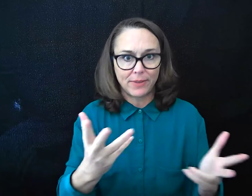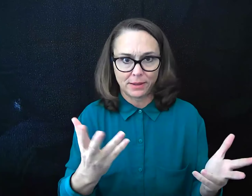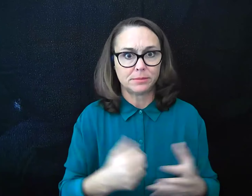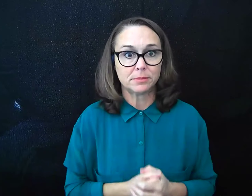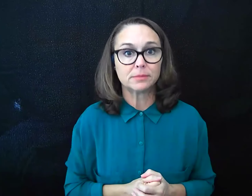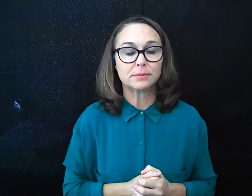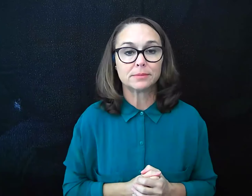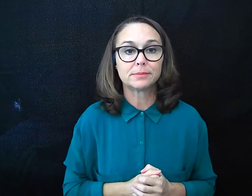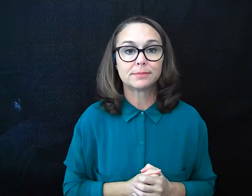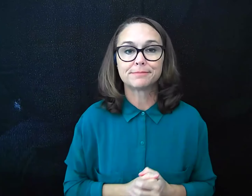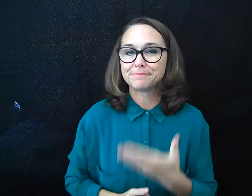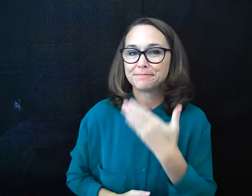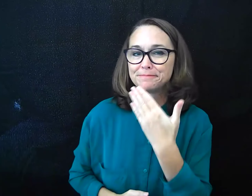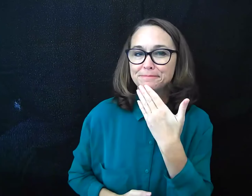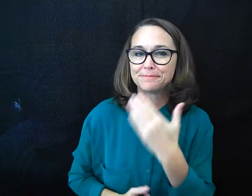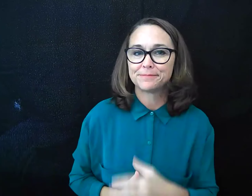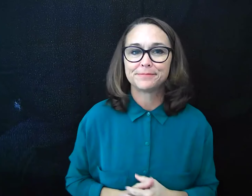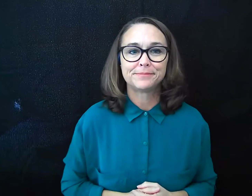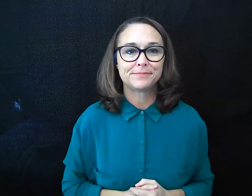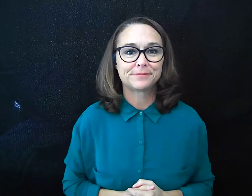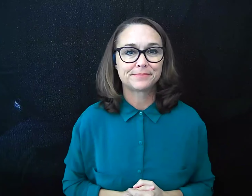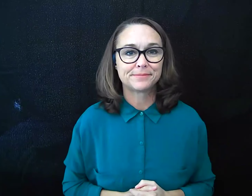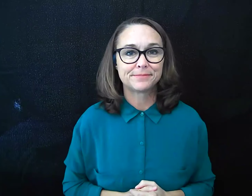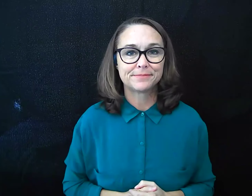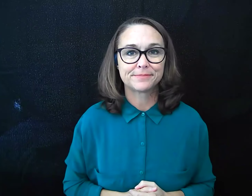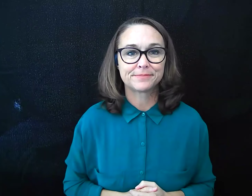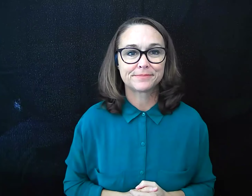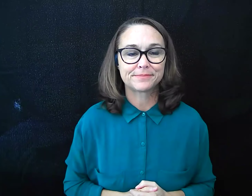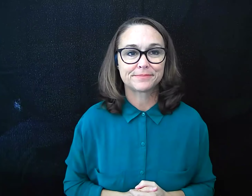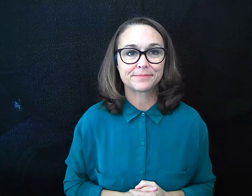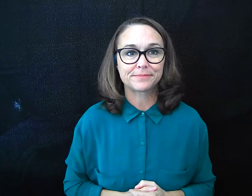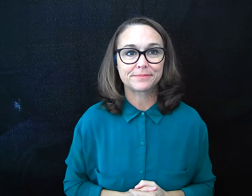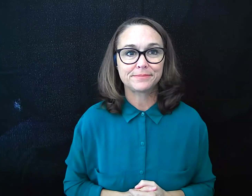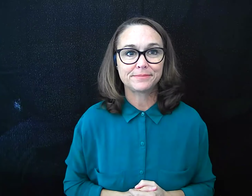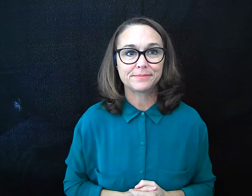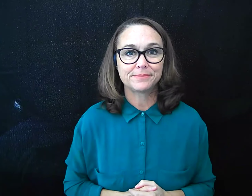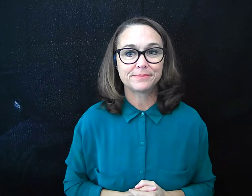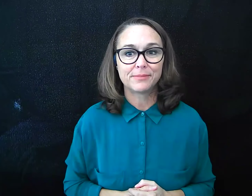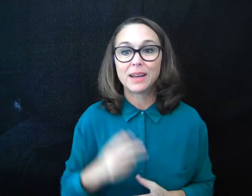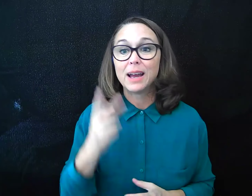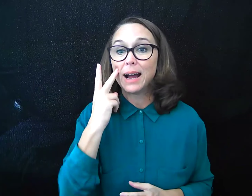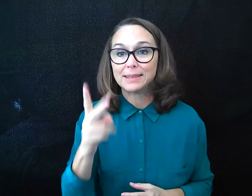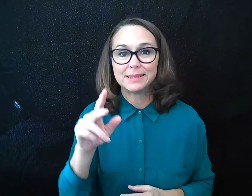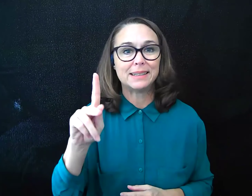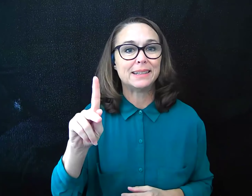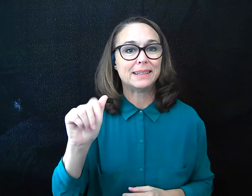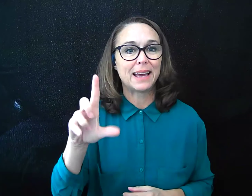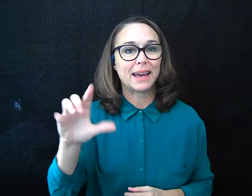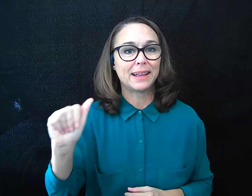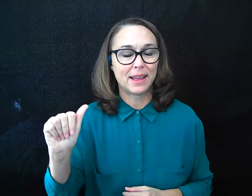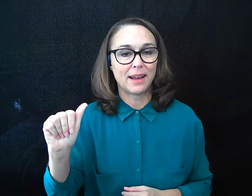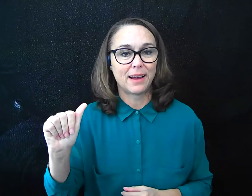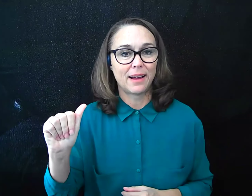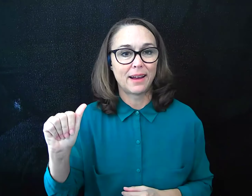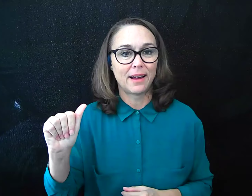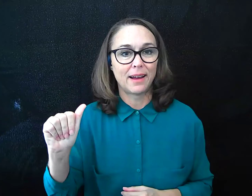Phyllis Niolon: Great thanks so much, Susan, and thanks Lindsey and I see that my colleague, Kayla Anderson, has just dropped the Learn the Signs, Act Early,